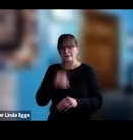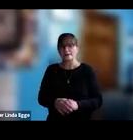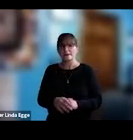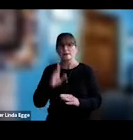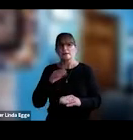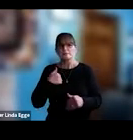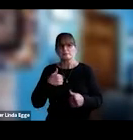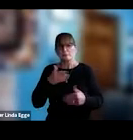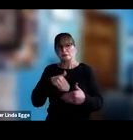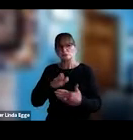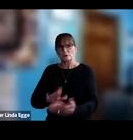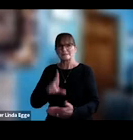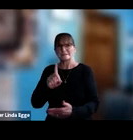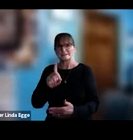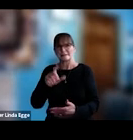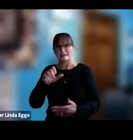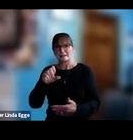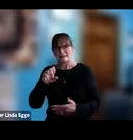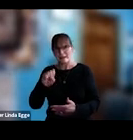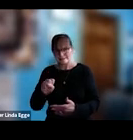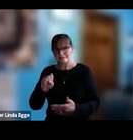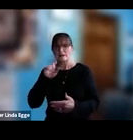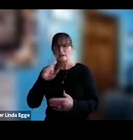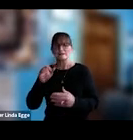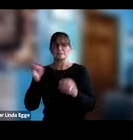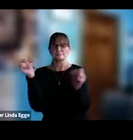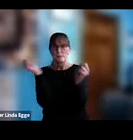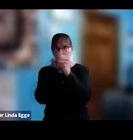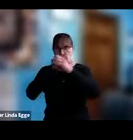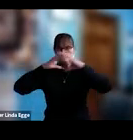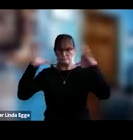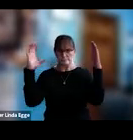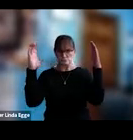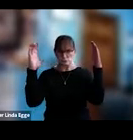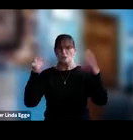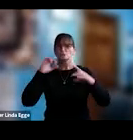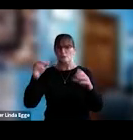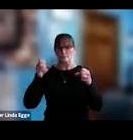DDS is looking for the big picture and the whole picture. So this is kind of our opportunity